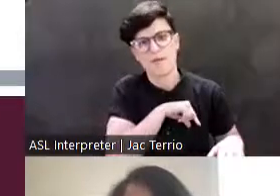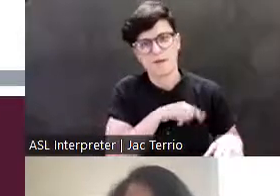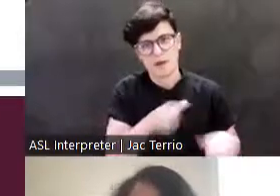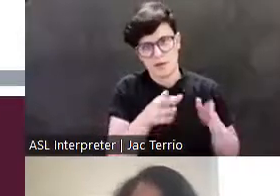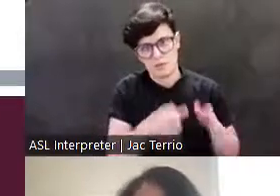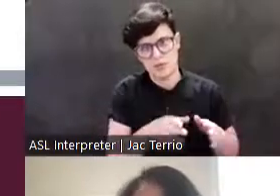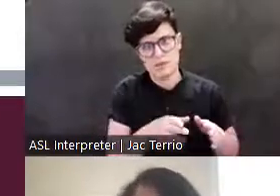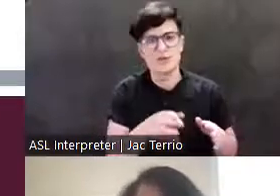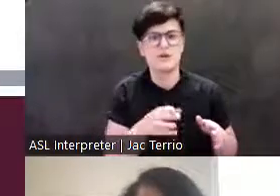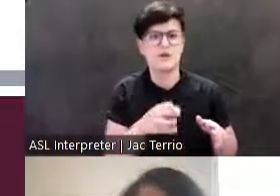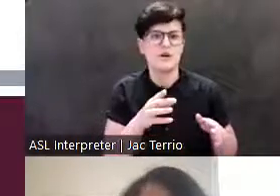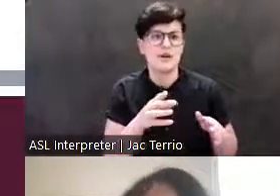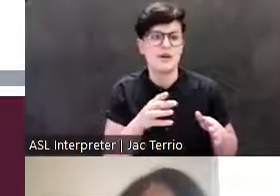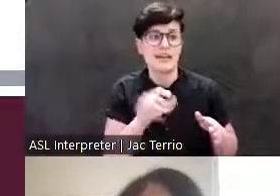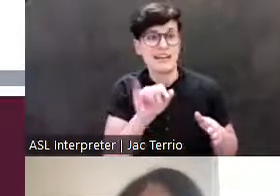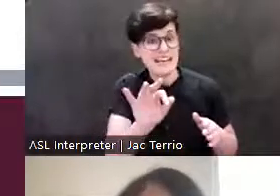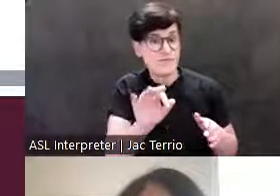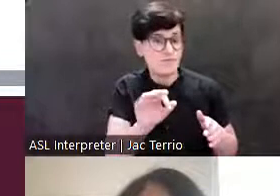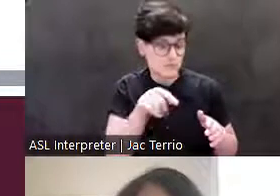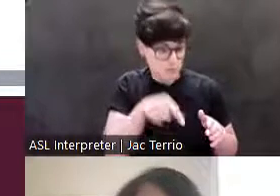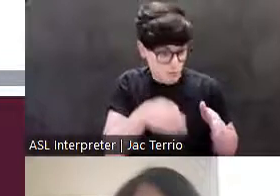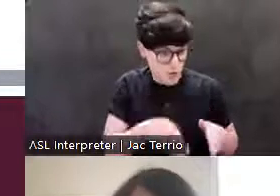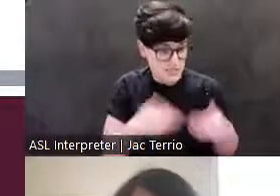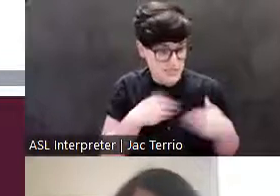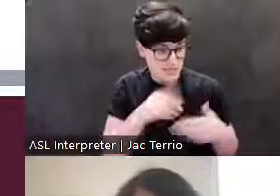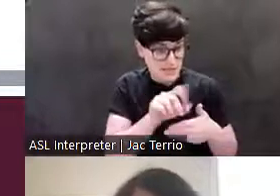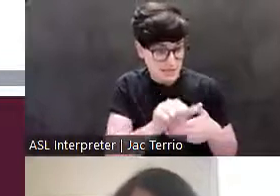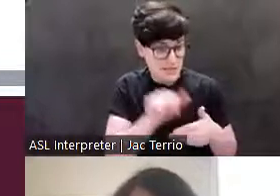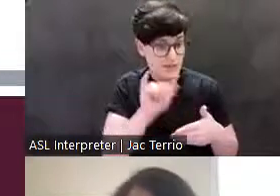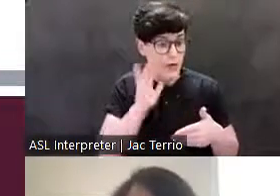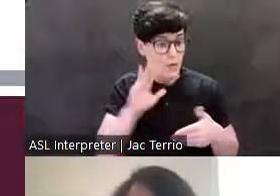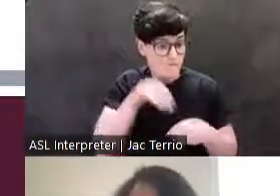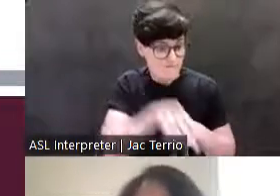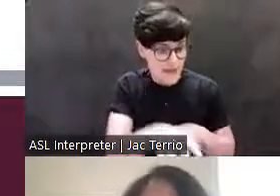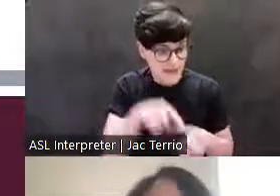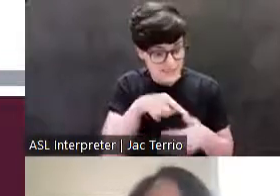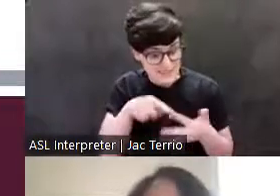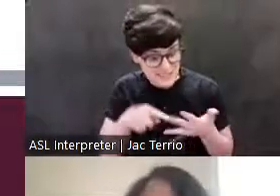a disability that affects one of those types of activities.